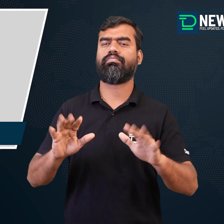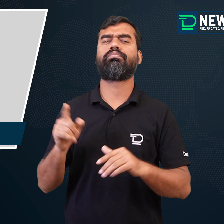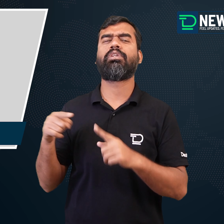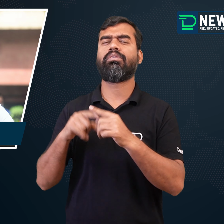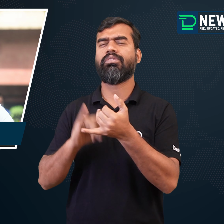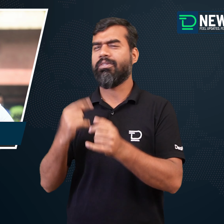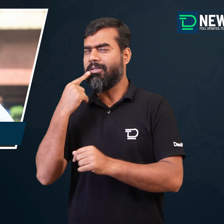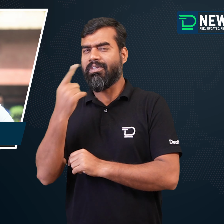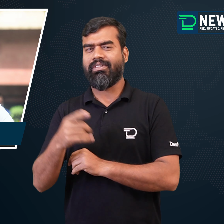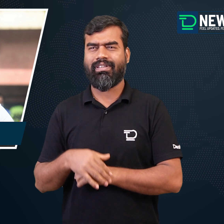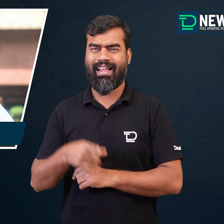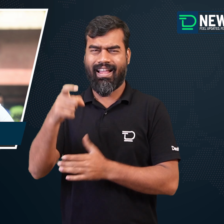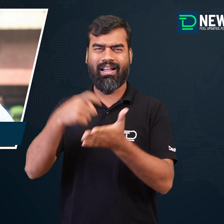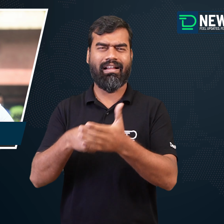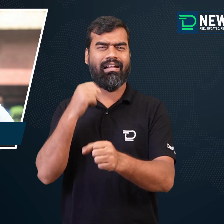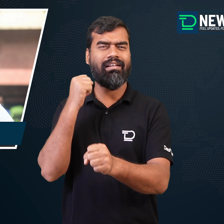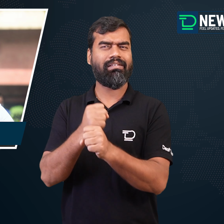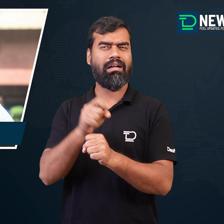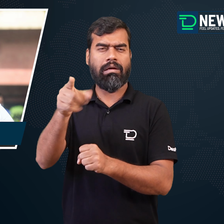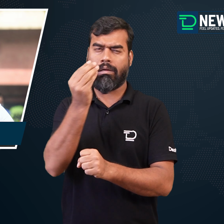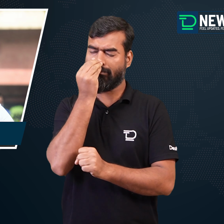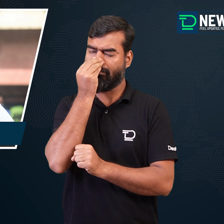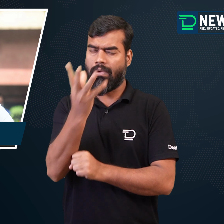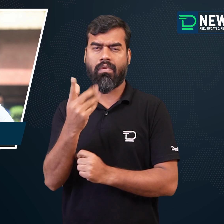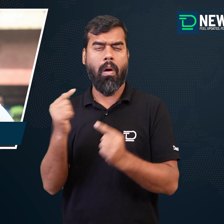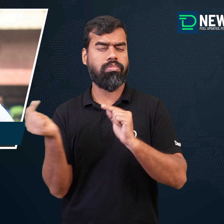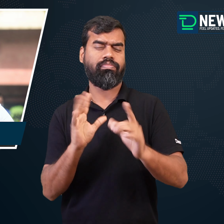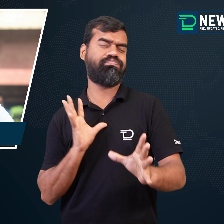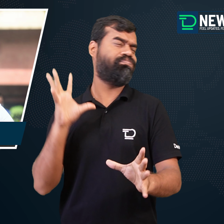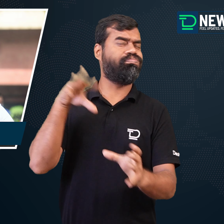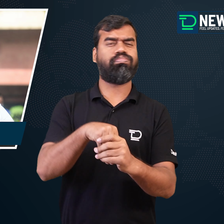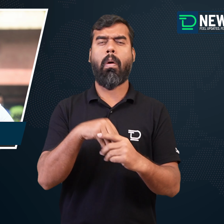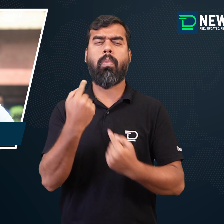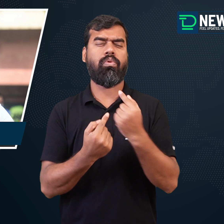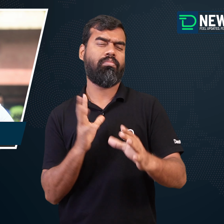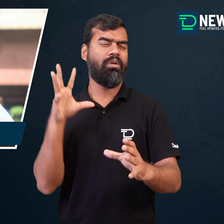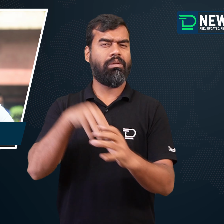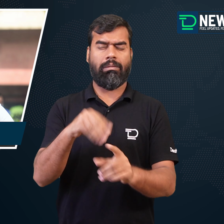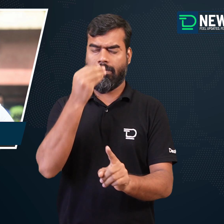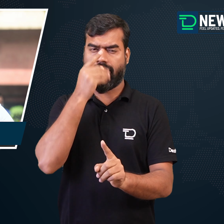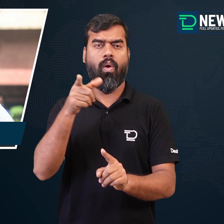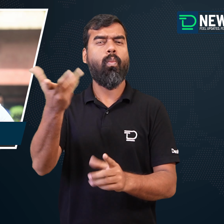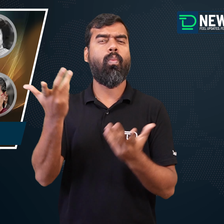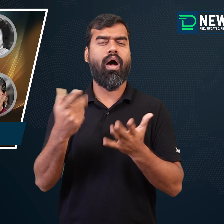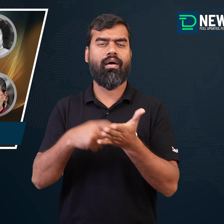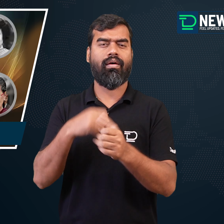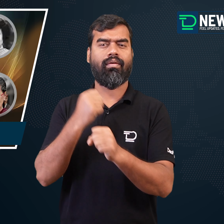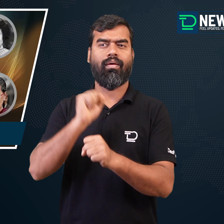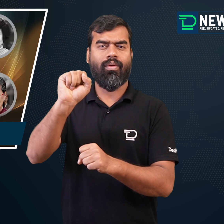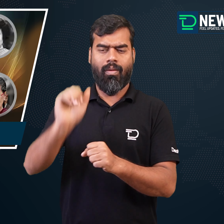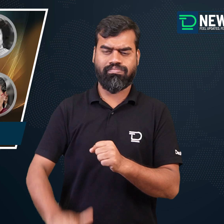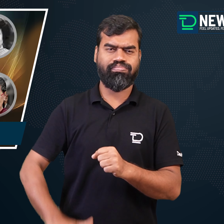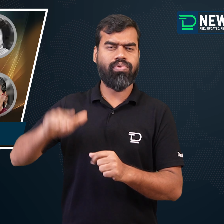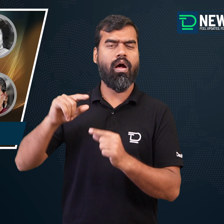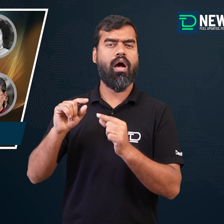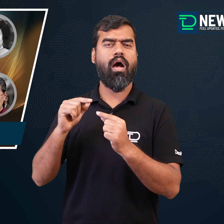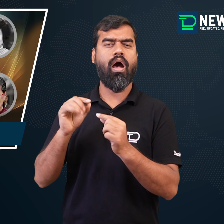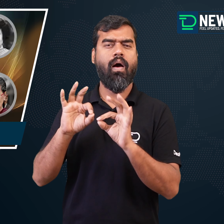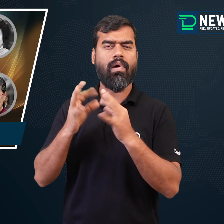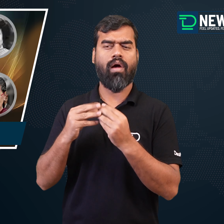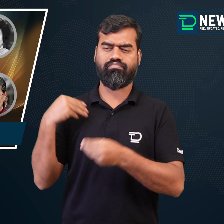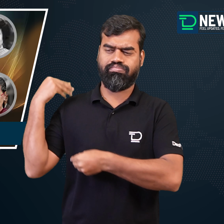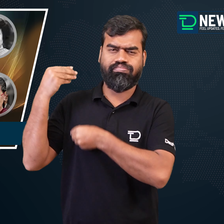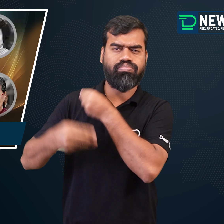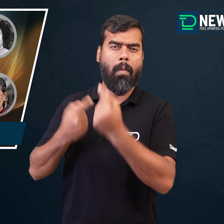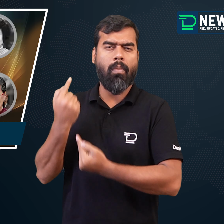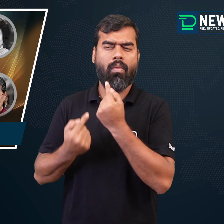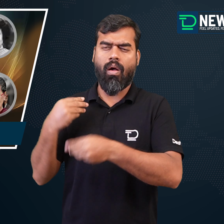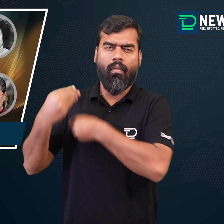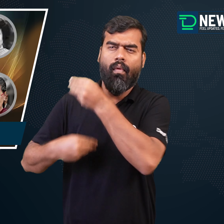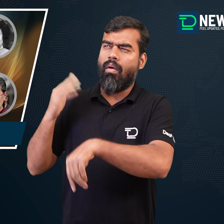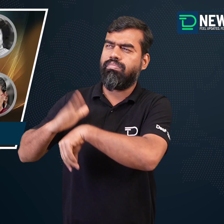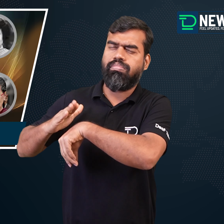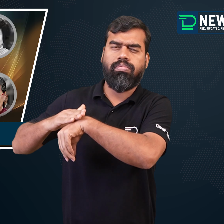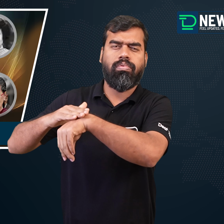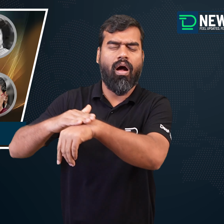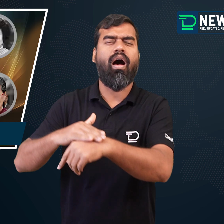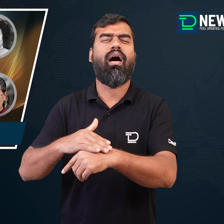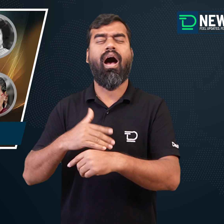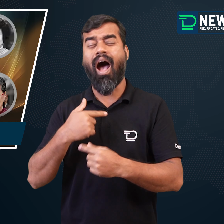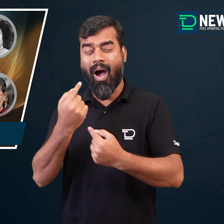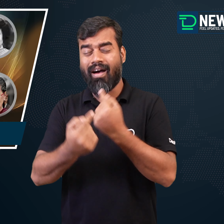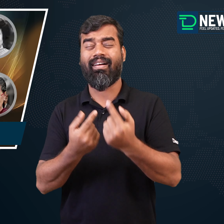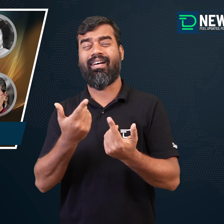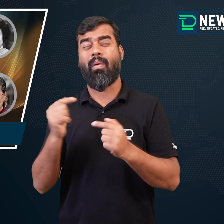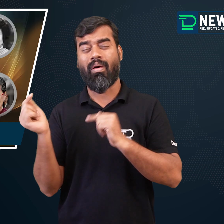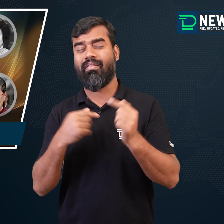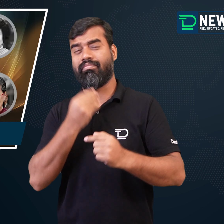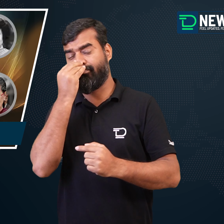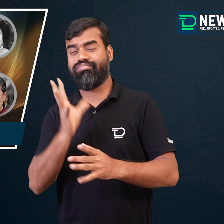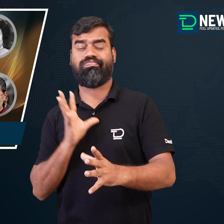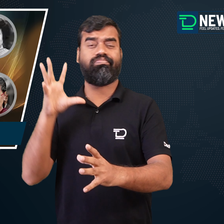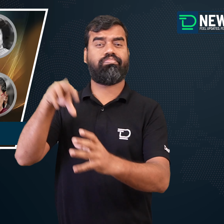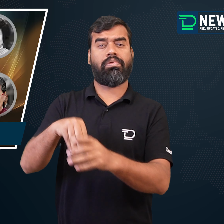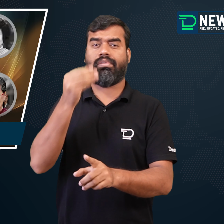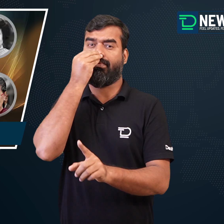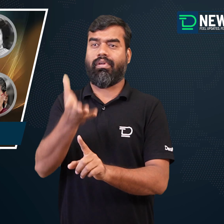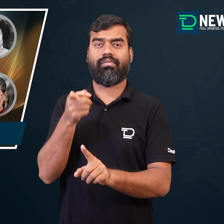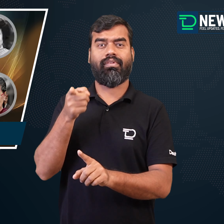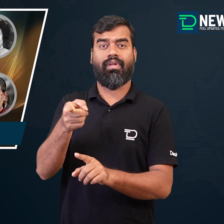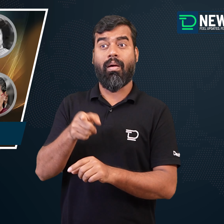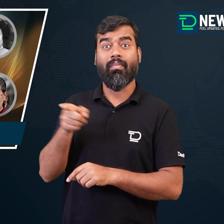He says Rahul comes to politics easily because his family is already in politics,